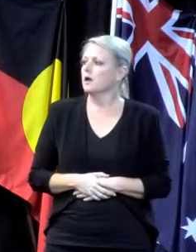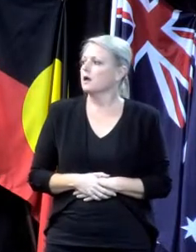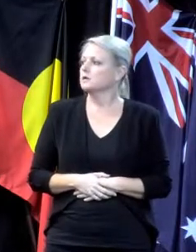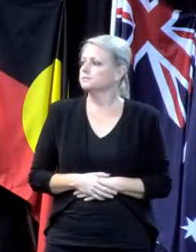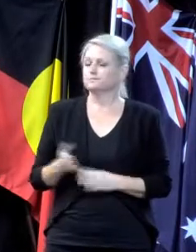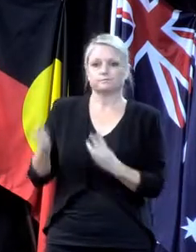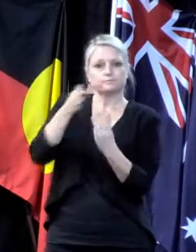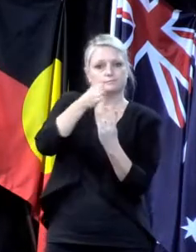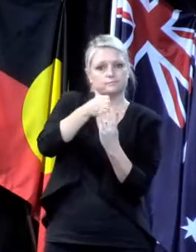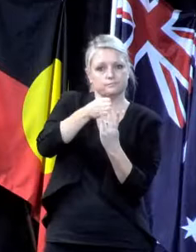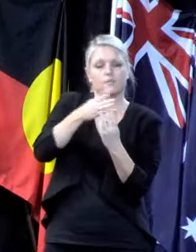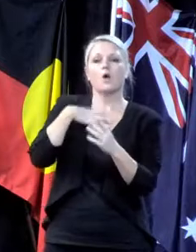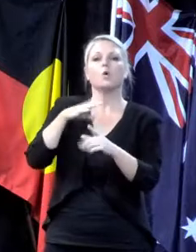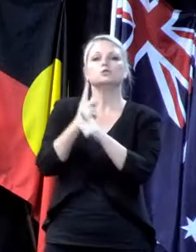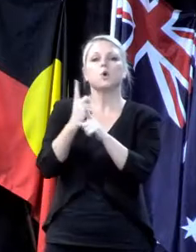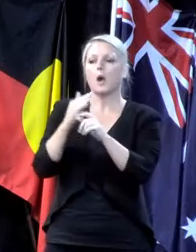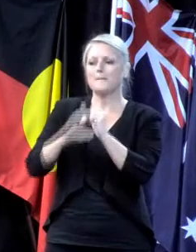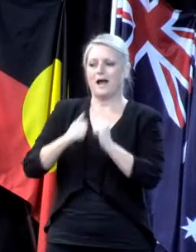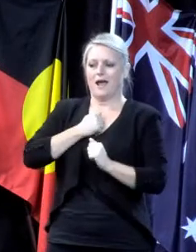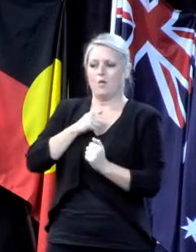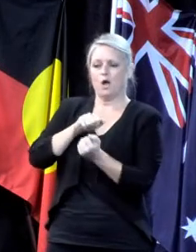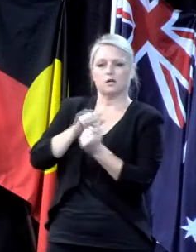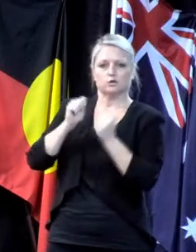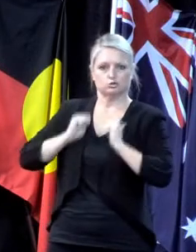Our staff do receive functional behavior analysis training.